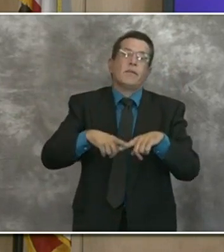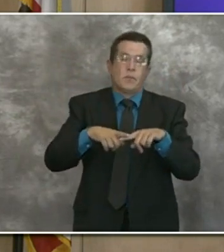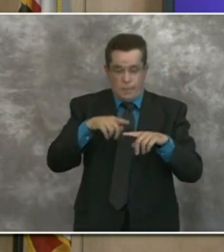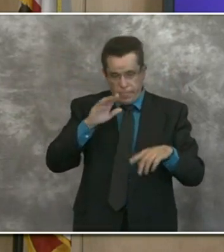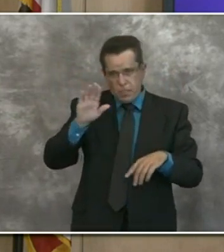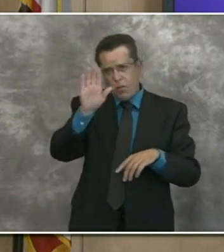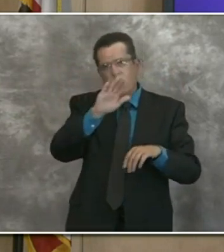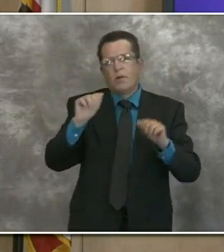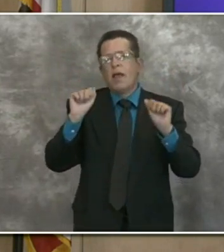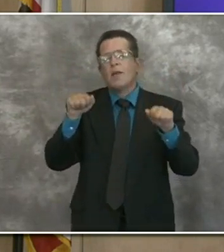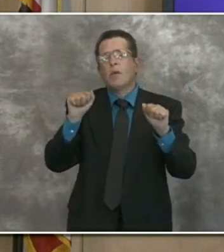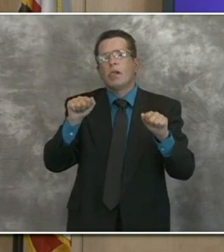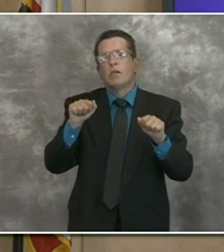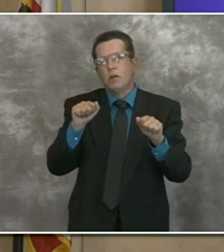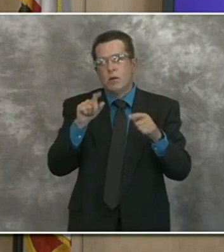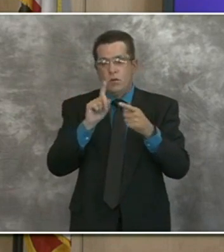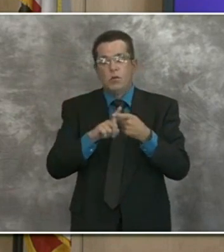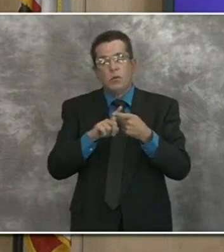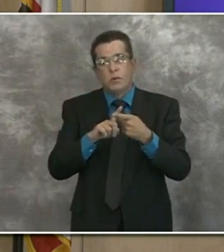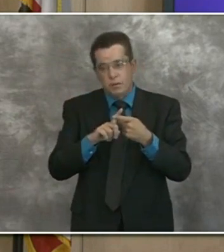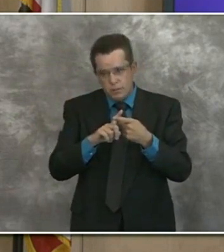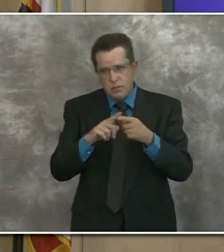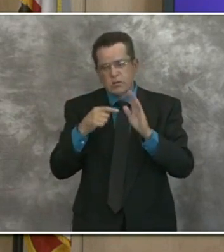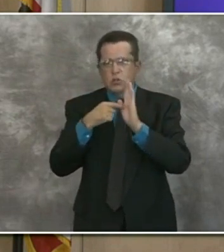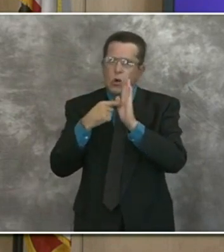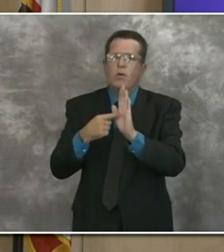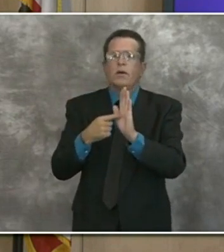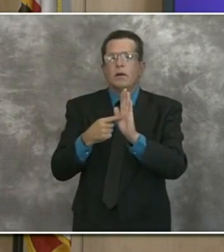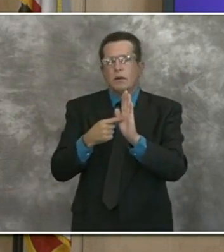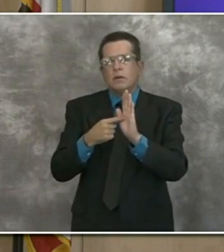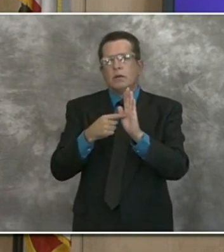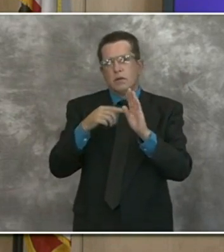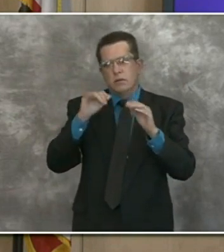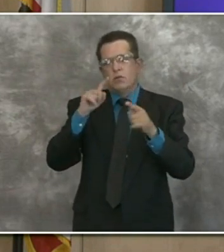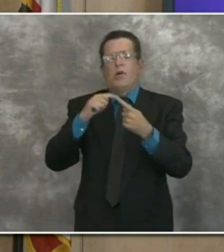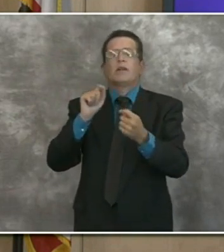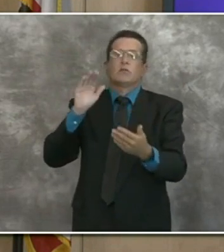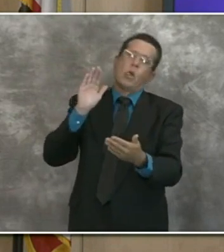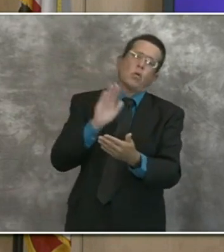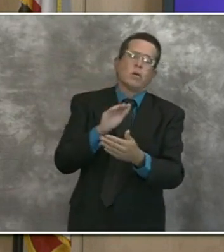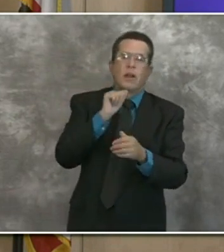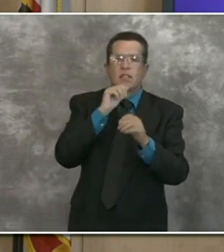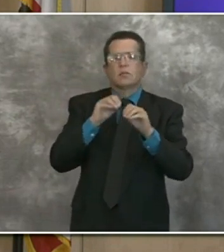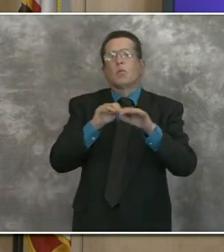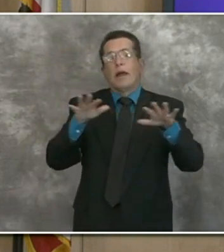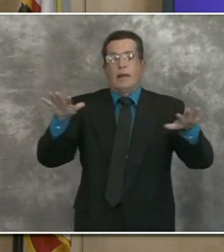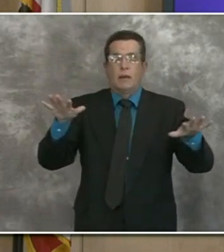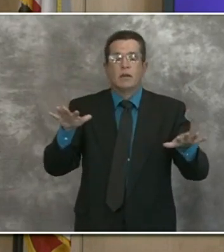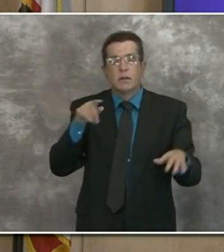EXCITED ABOUT OUR CONTINUED PROGRESS. BUT BE MINDFUL THAT OUR CONTINUED PROGRESS. IS PREDICATED ON OUR ABILITY. TO